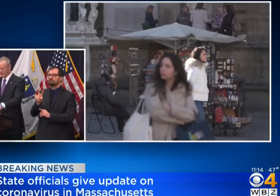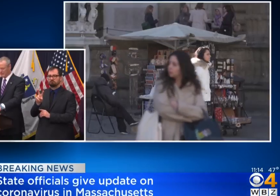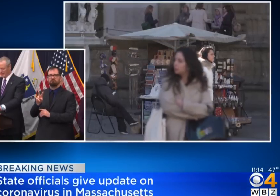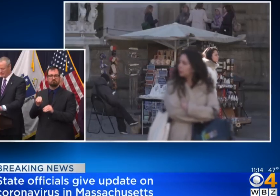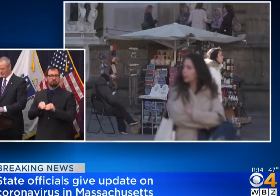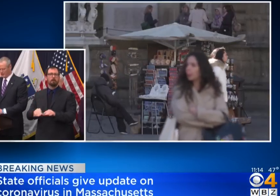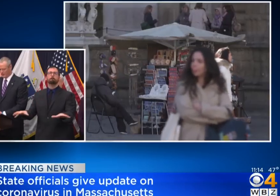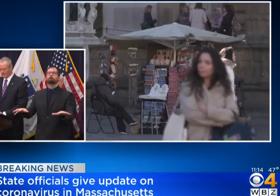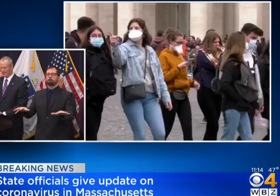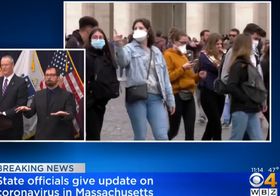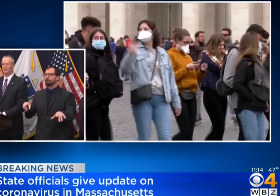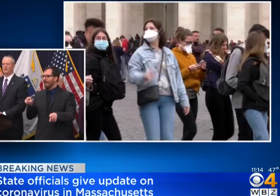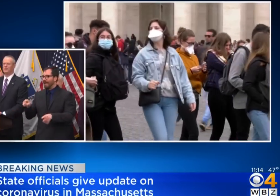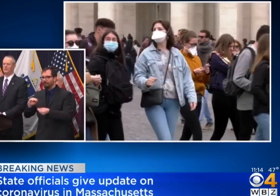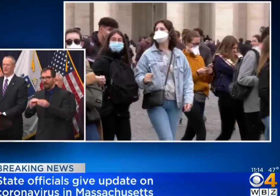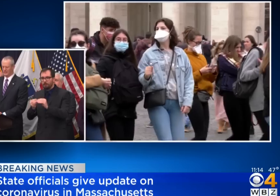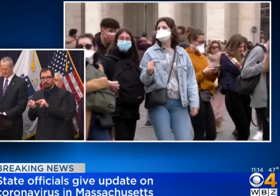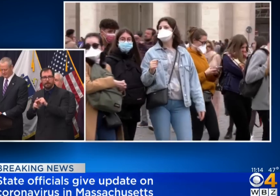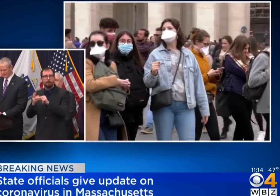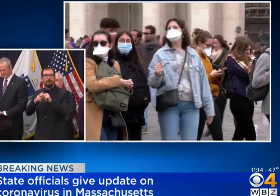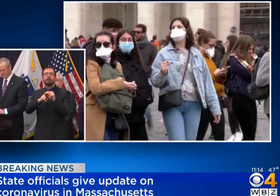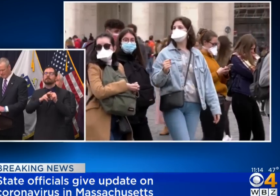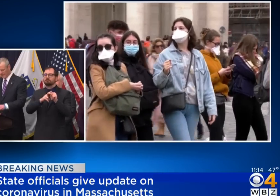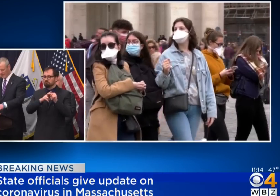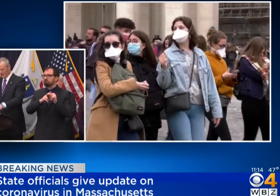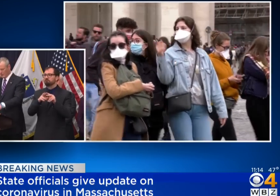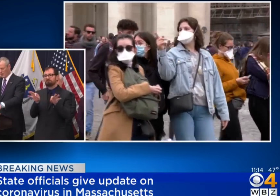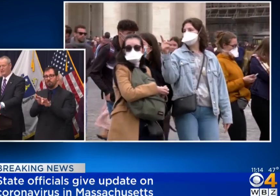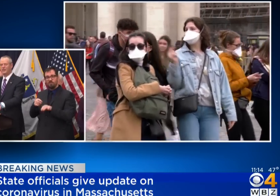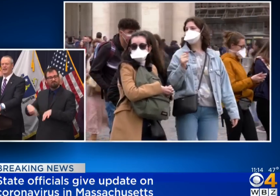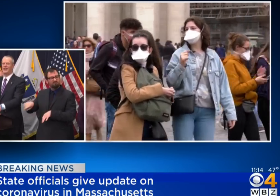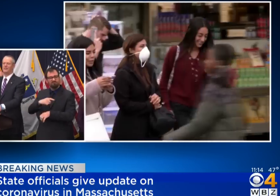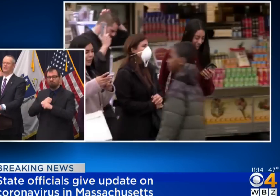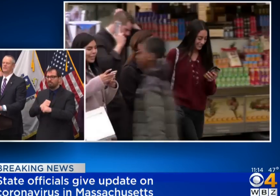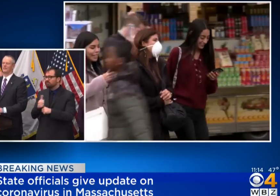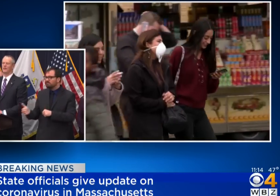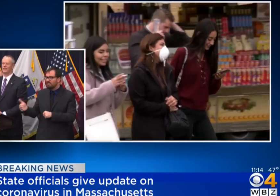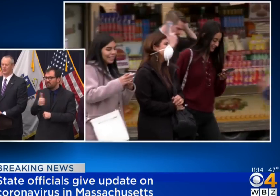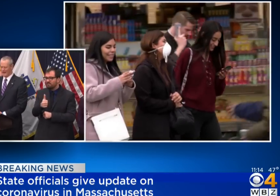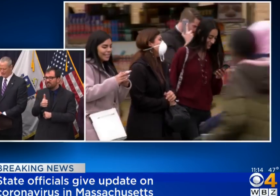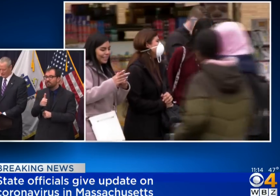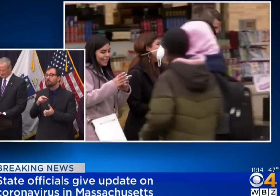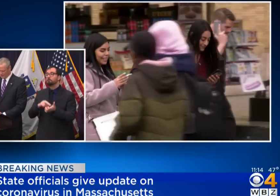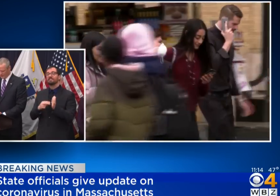MORE CASES OF COVID-19, BUT WE ALSO KNOW IF EVERYONE PLAYS THEIR PART IN SLOWING THE SPREAD, OUR HEALTHCARE SYSTEM